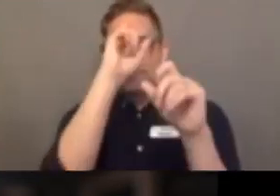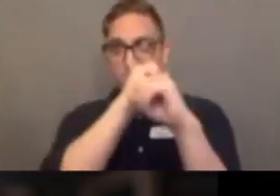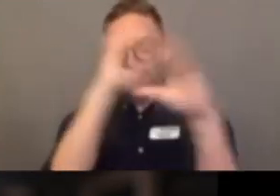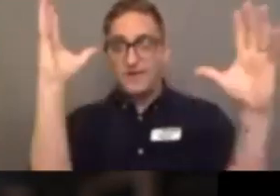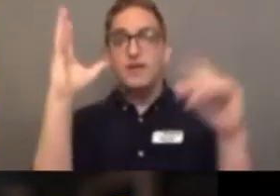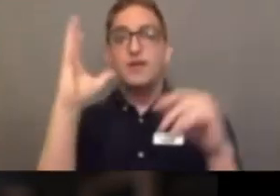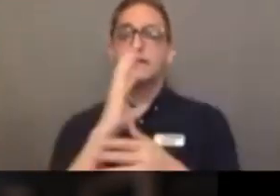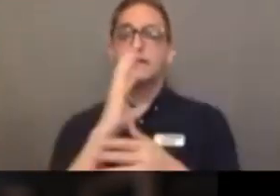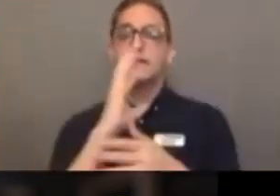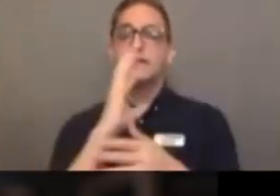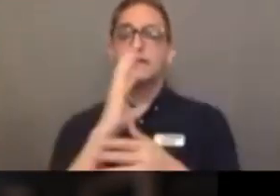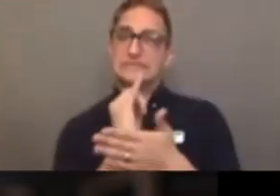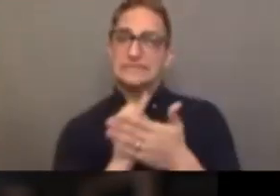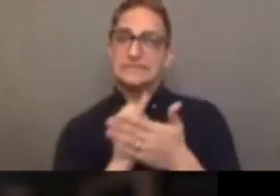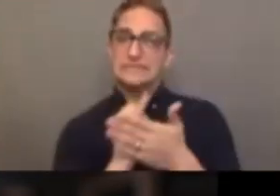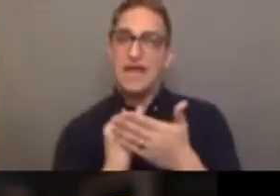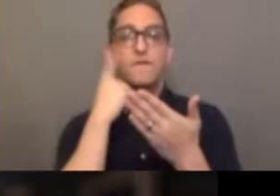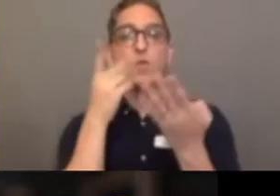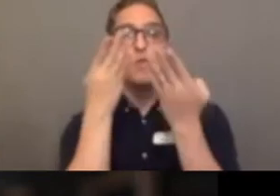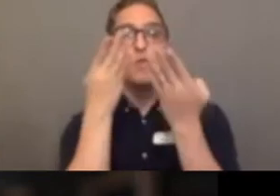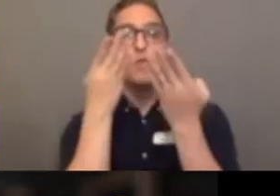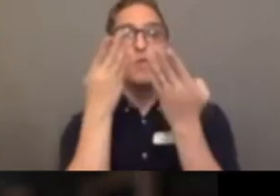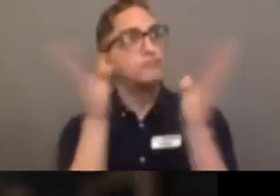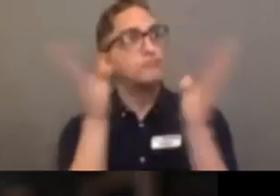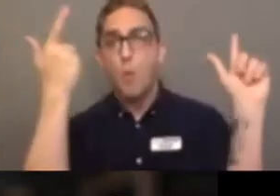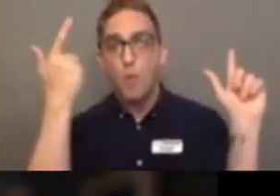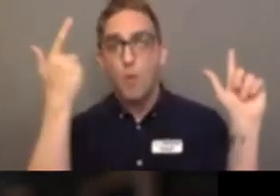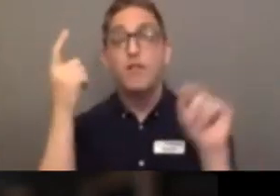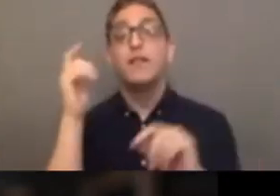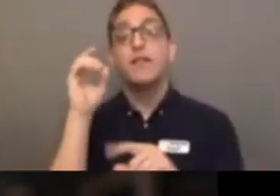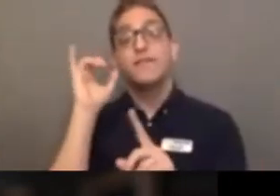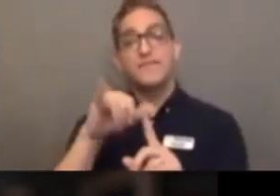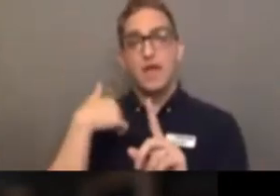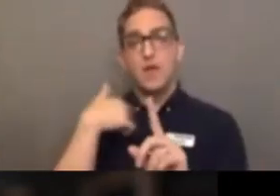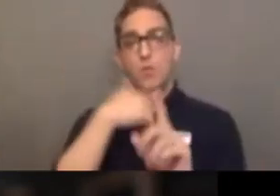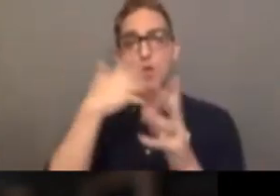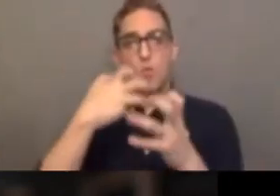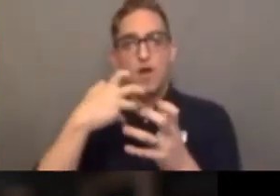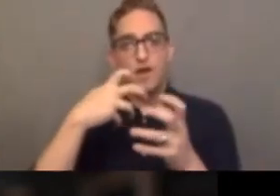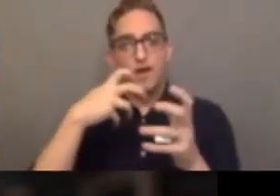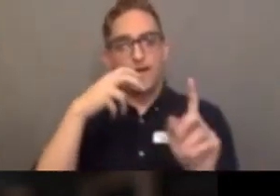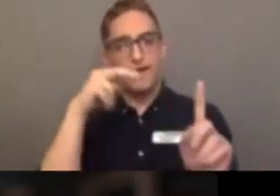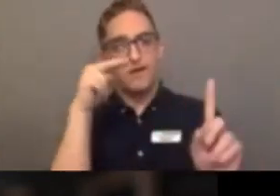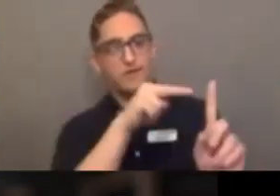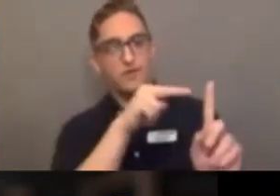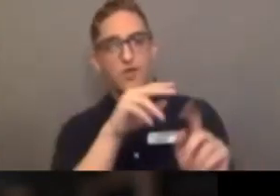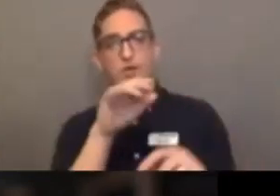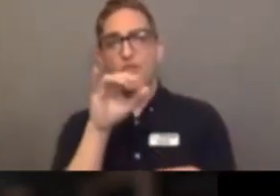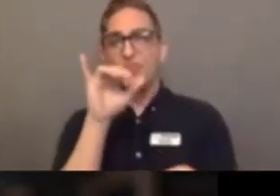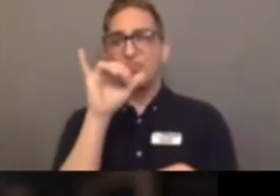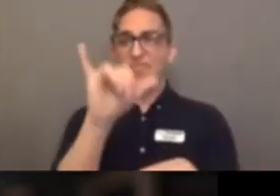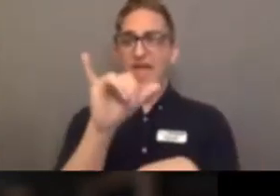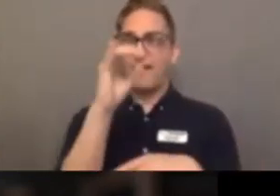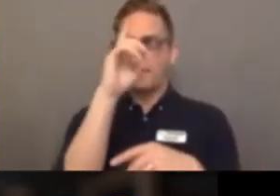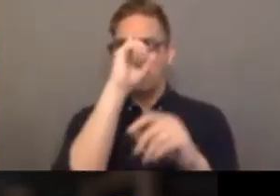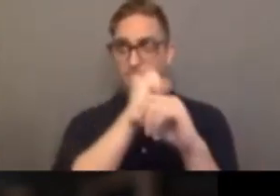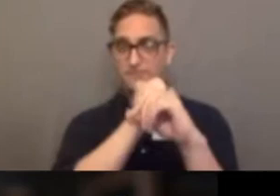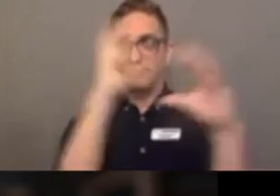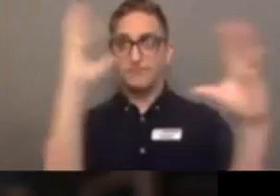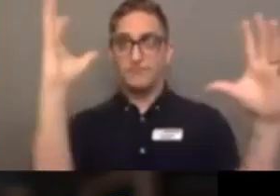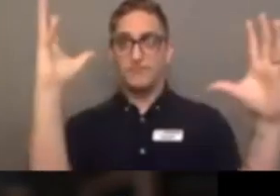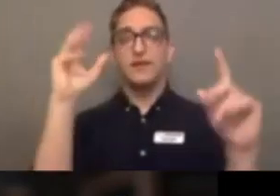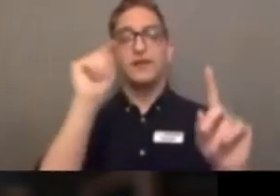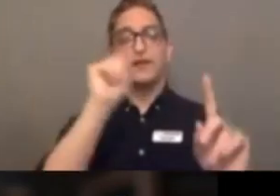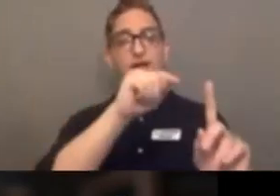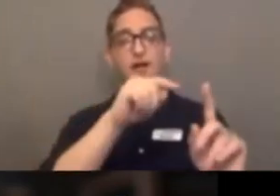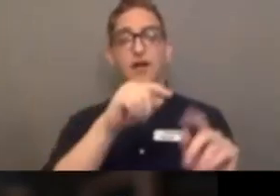is this notion that we want to look at those dimensions and say where can we meet people